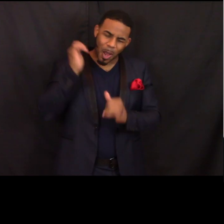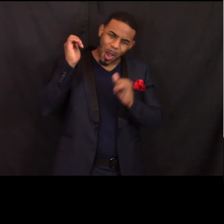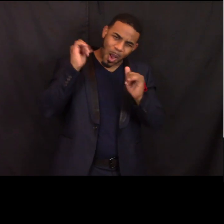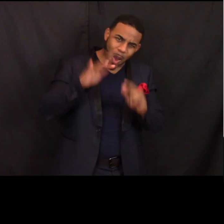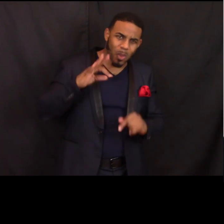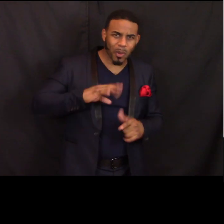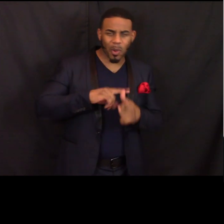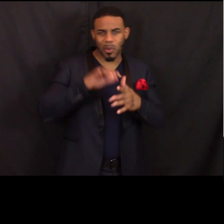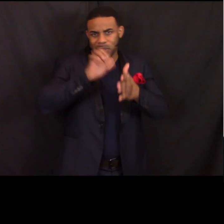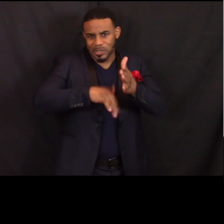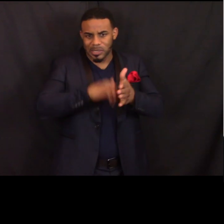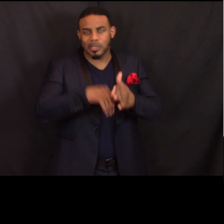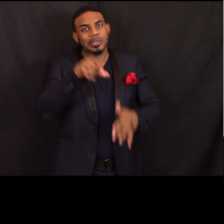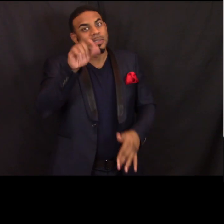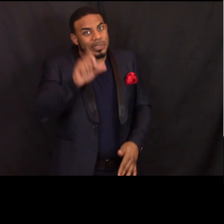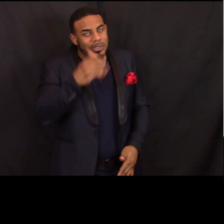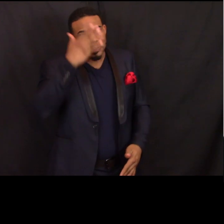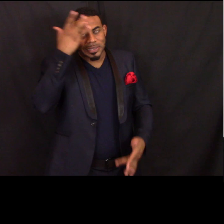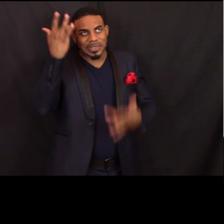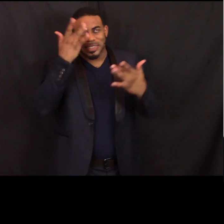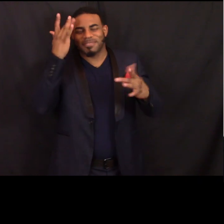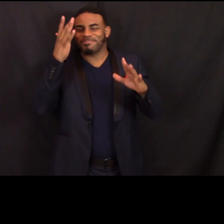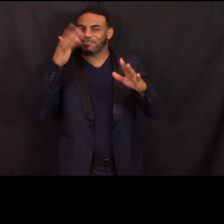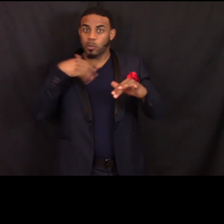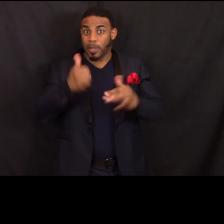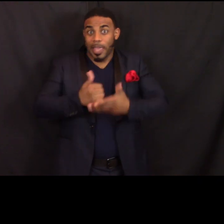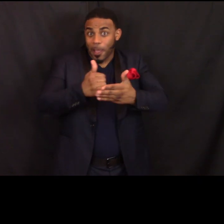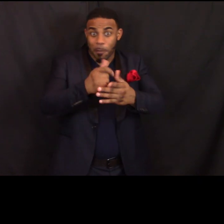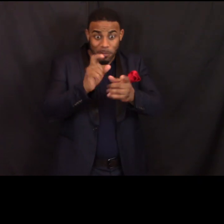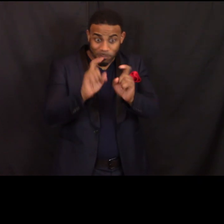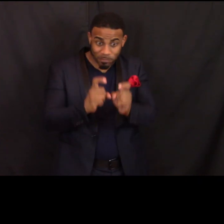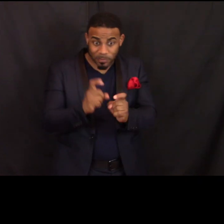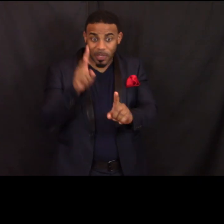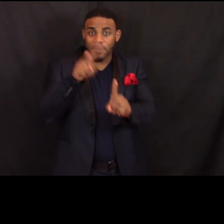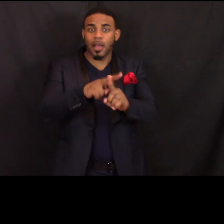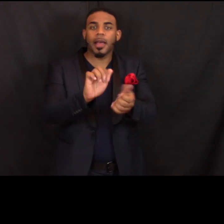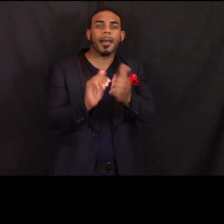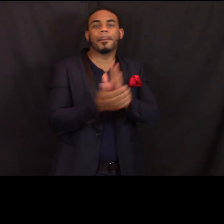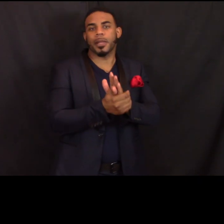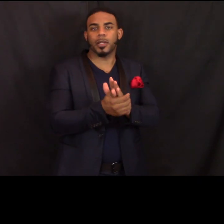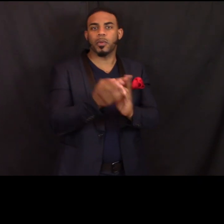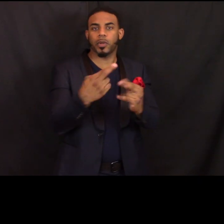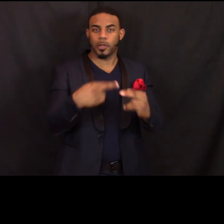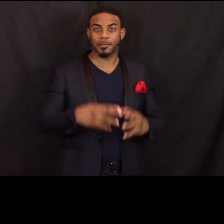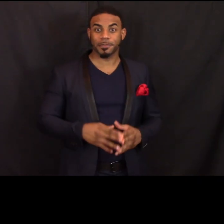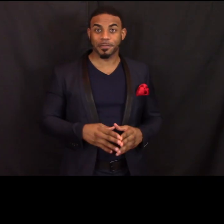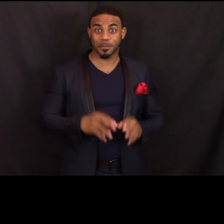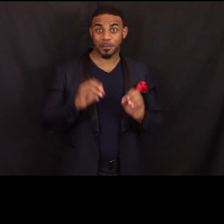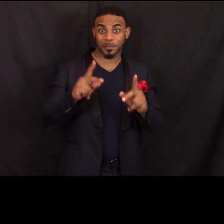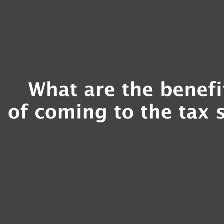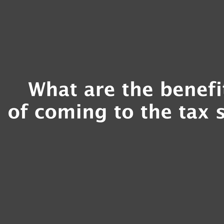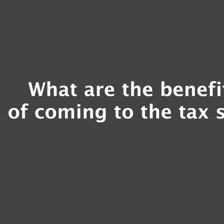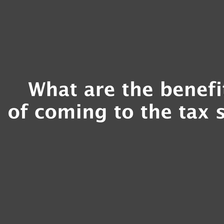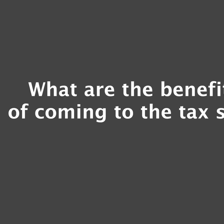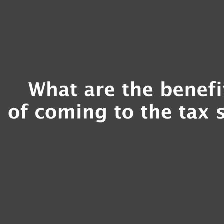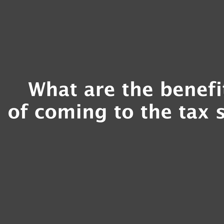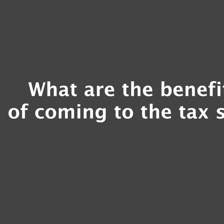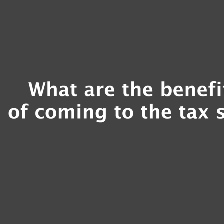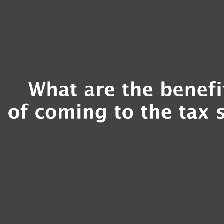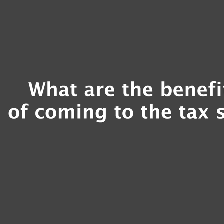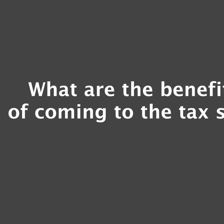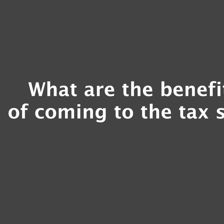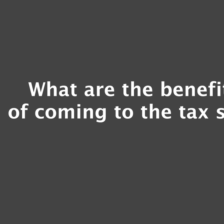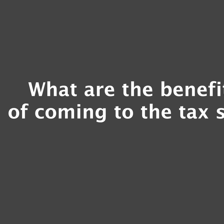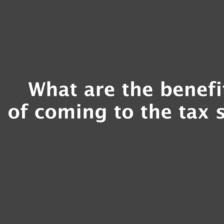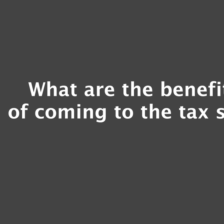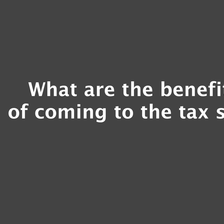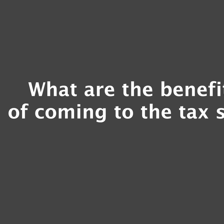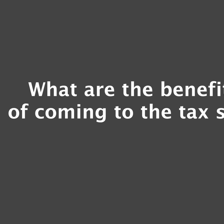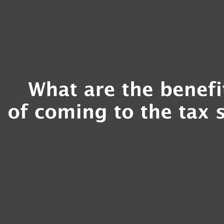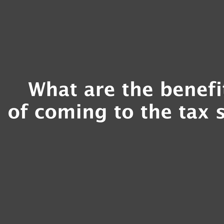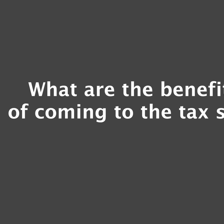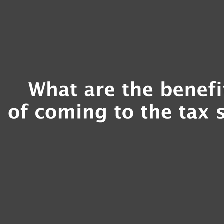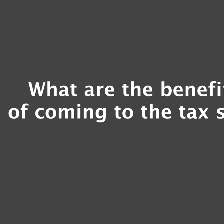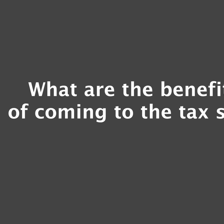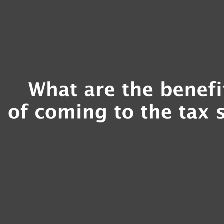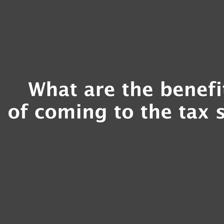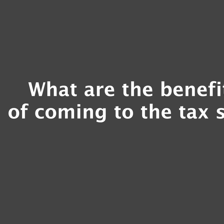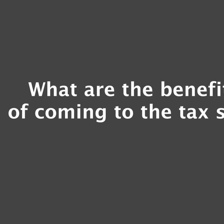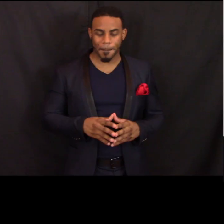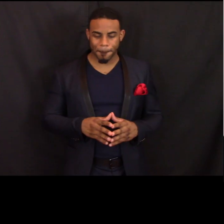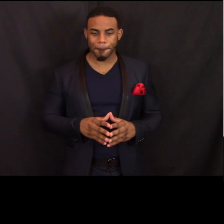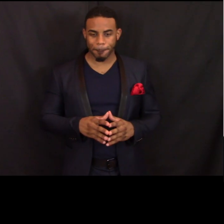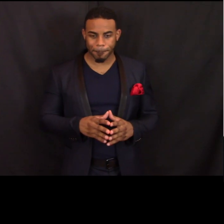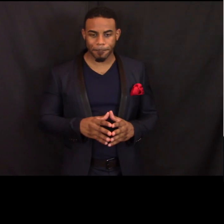we can help you file an amended return.